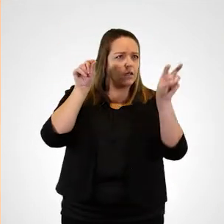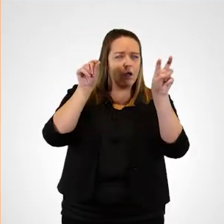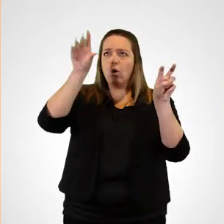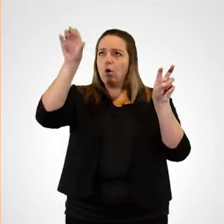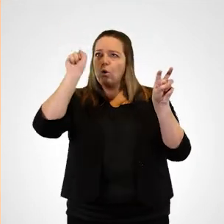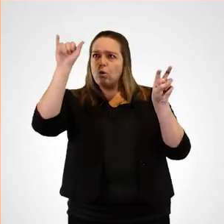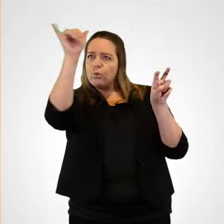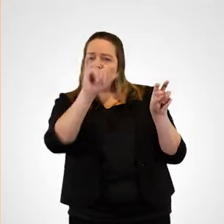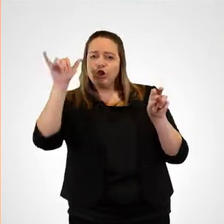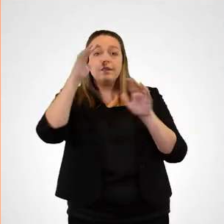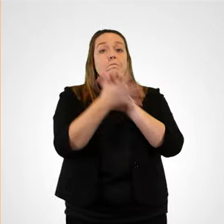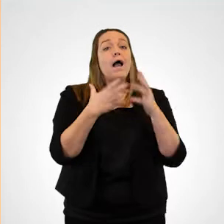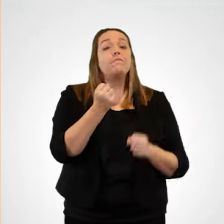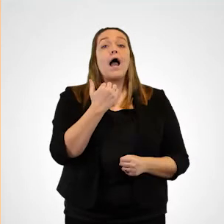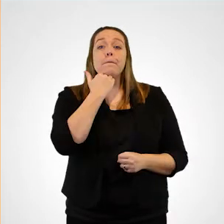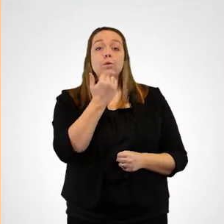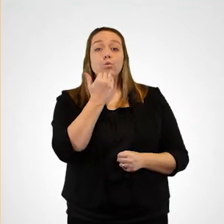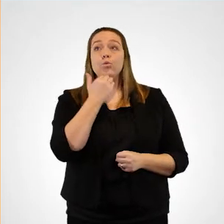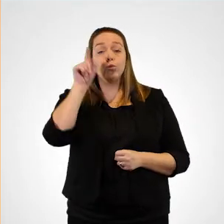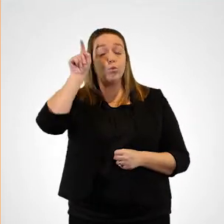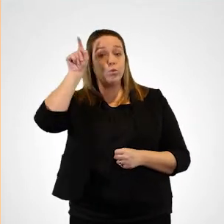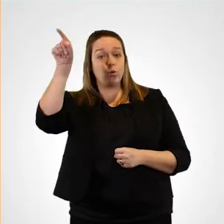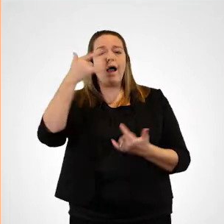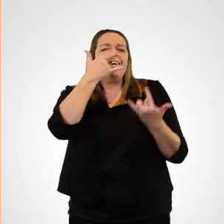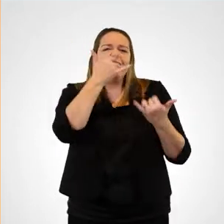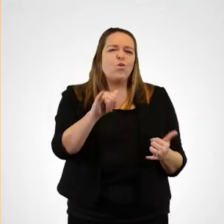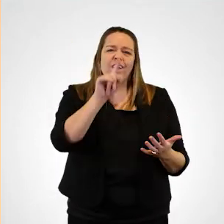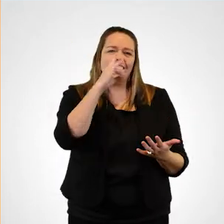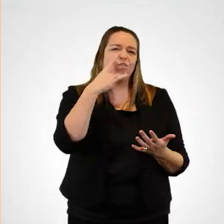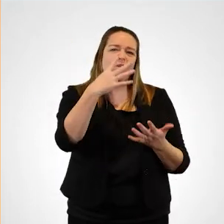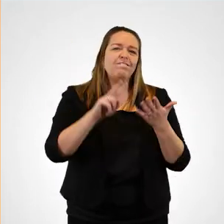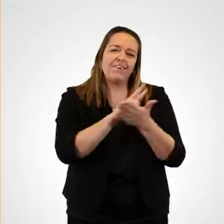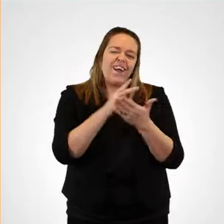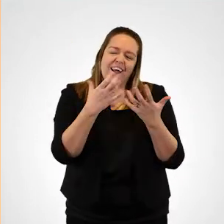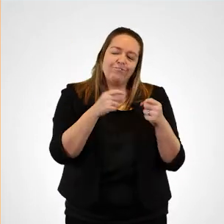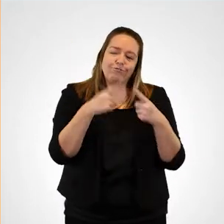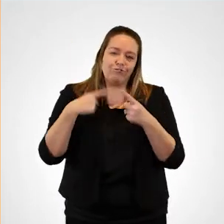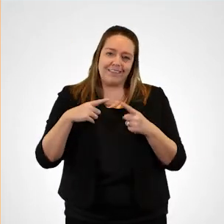"apple" you can see. Unfortunately I can't show you the video clip for various reasons,